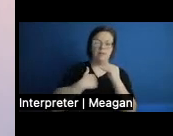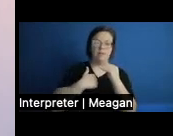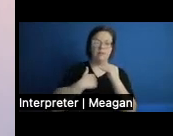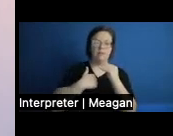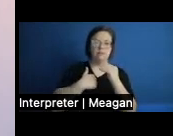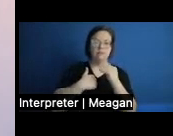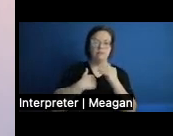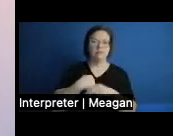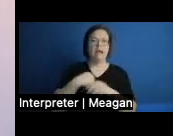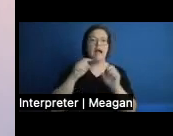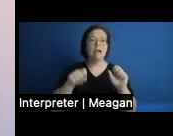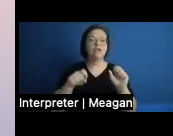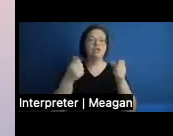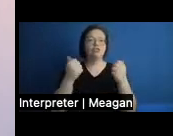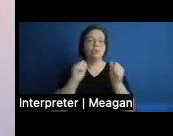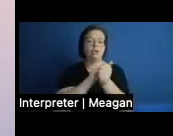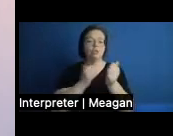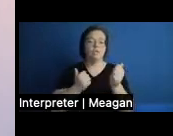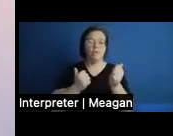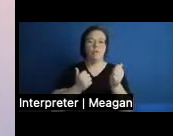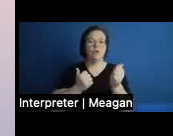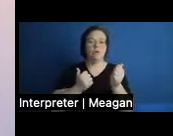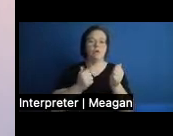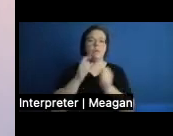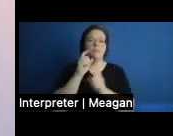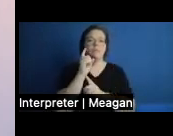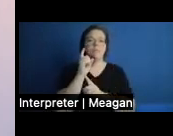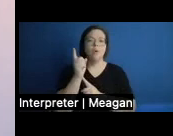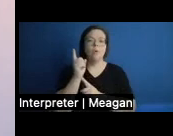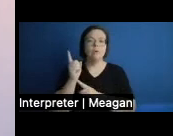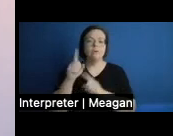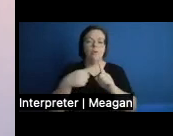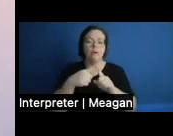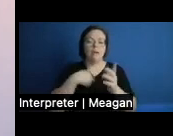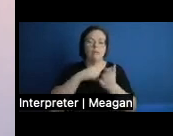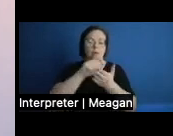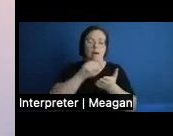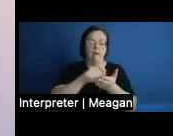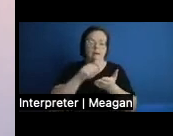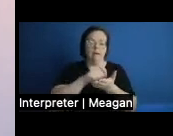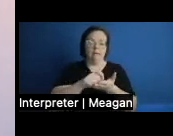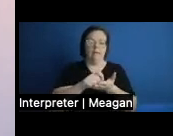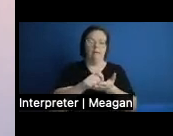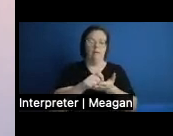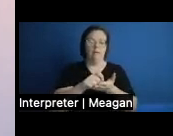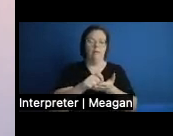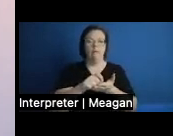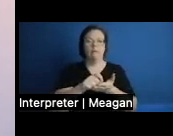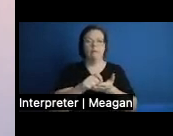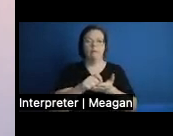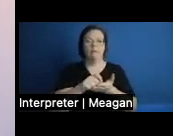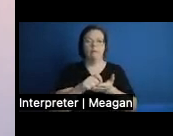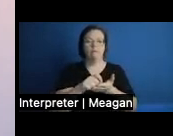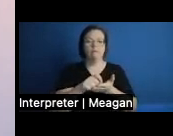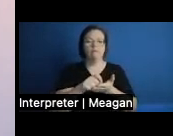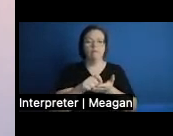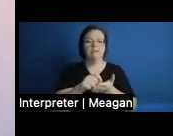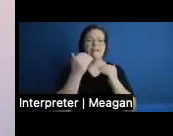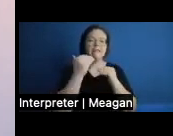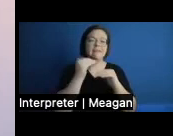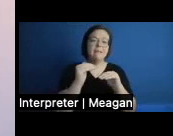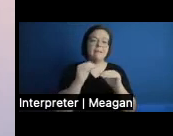I should try to avoid is moments when I am writing, and I limit the world or anyone in